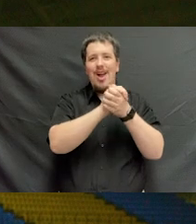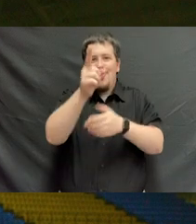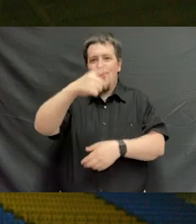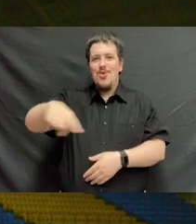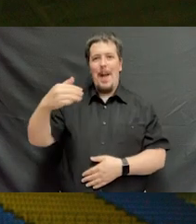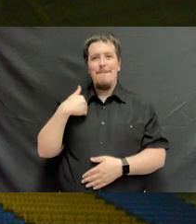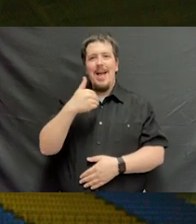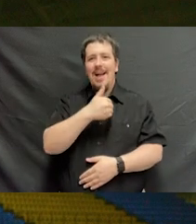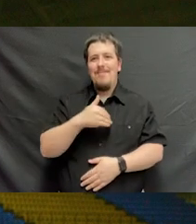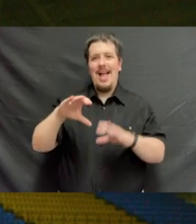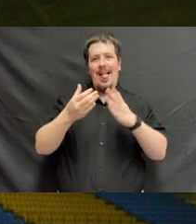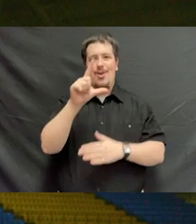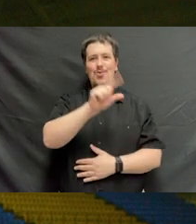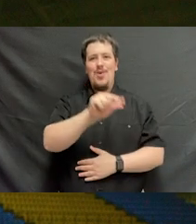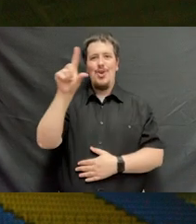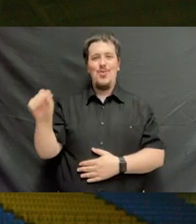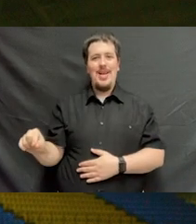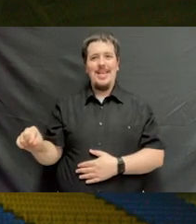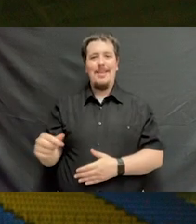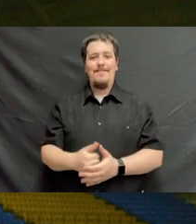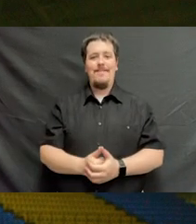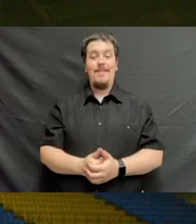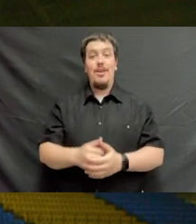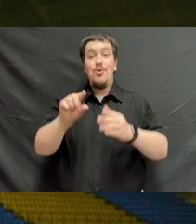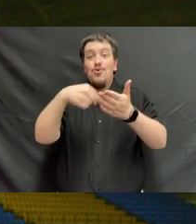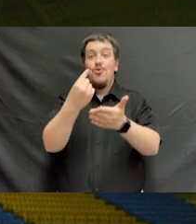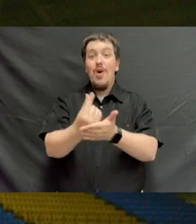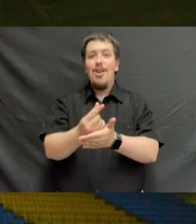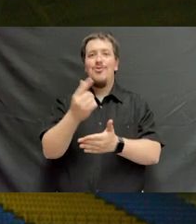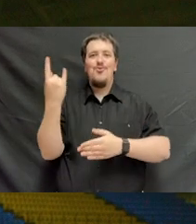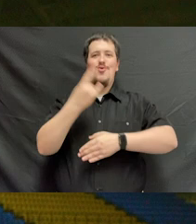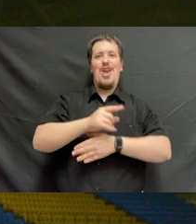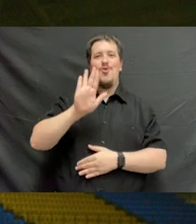members of the class of 2020. Graduates, today's your day.